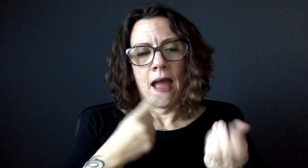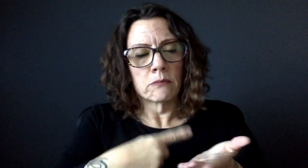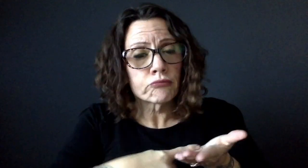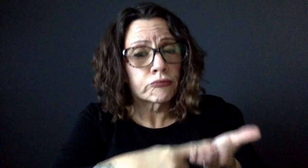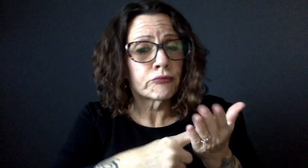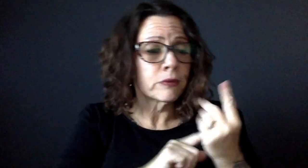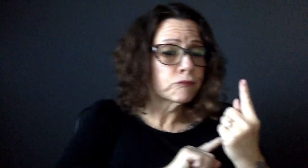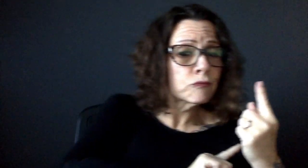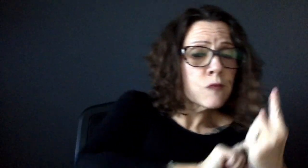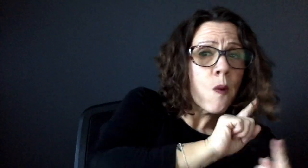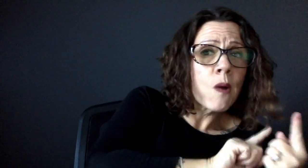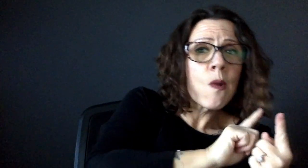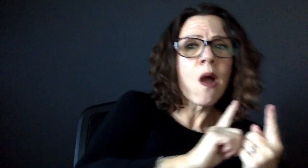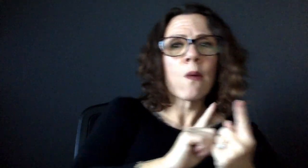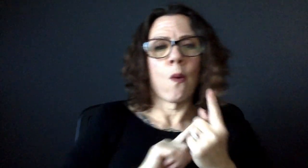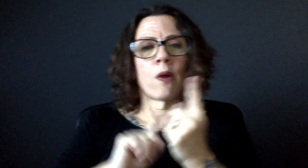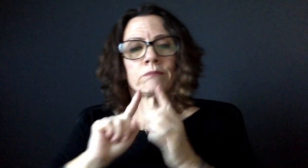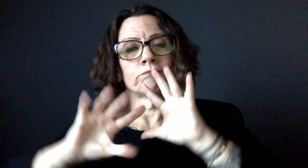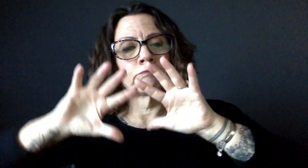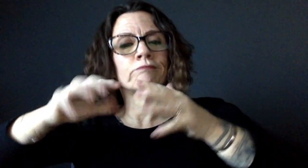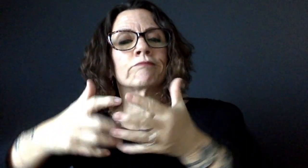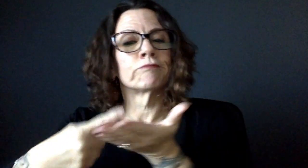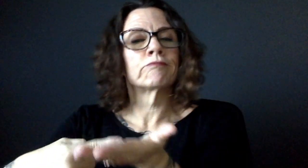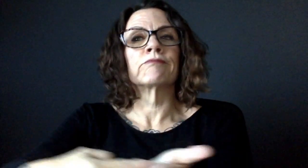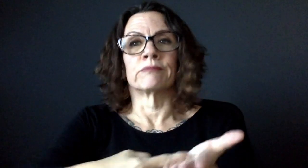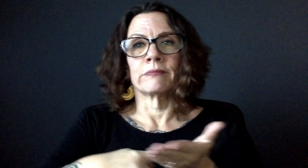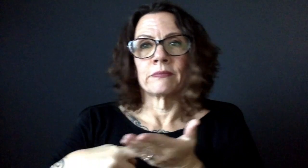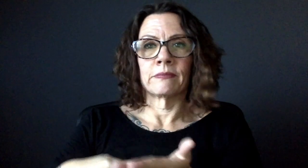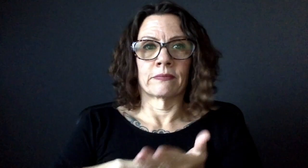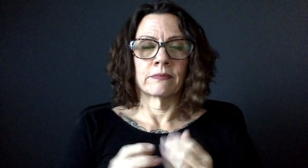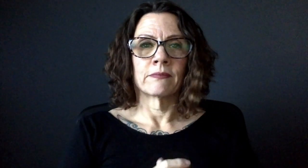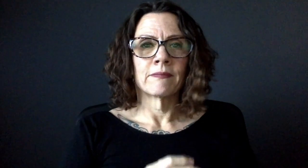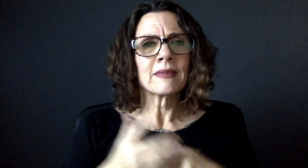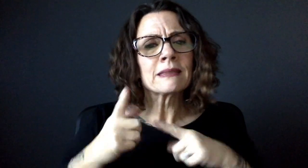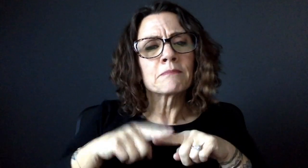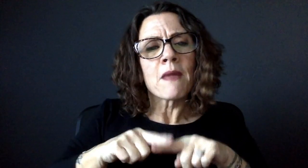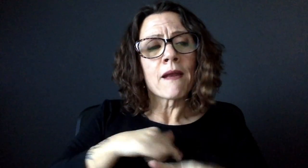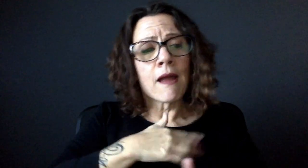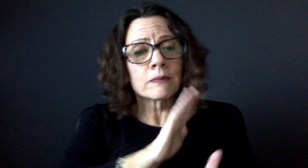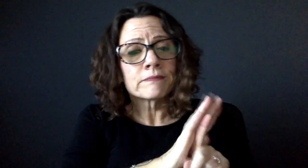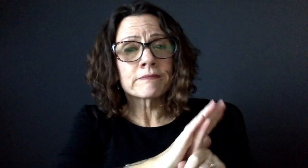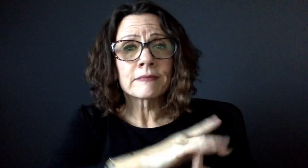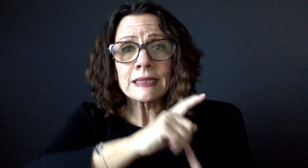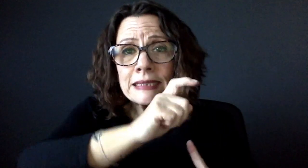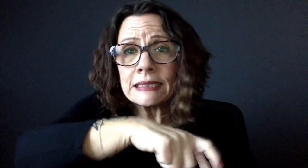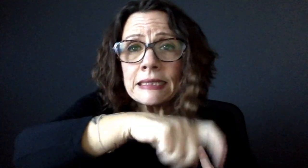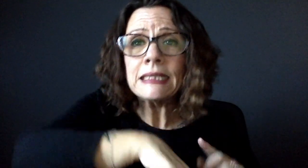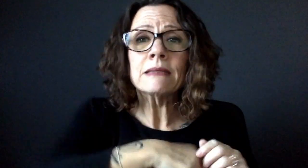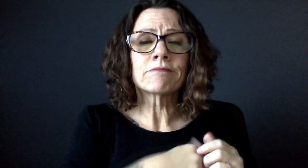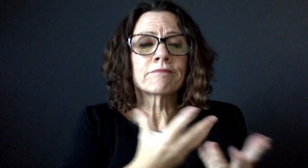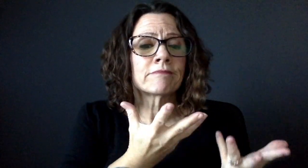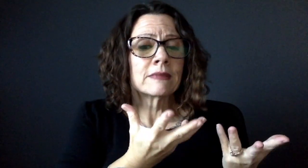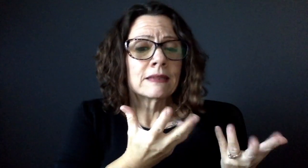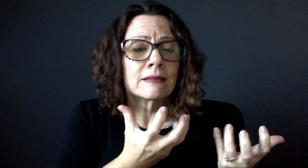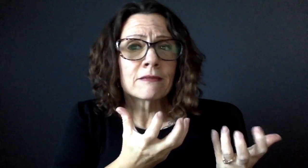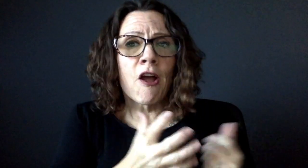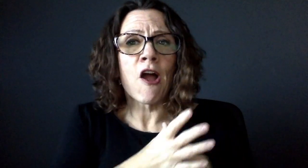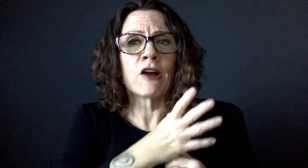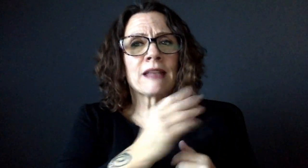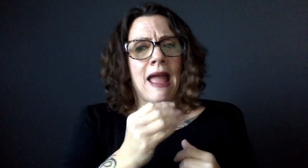and met privately or through a collective, depending upon an individual’s needs, desires,